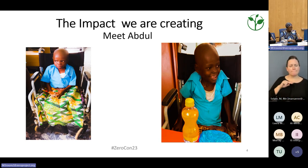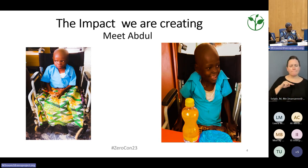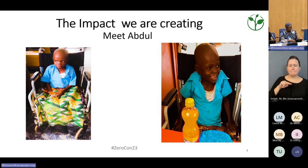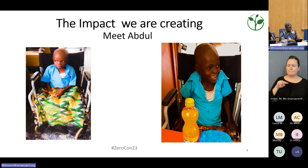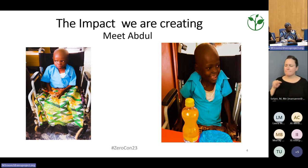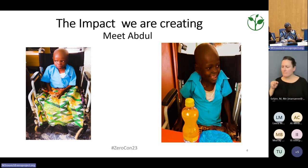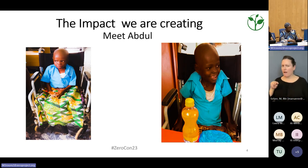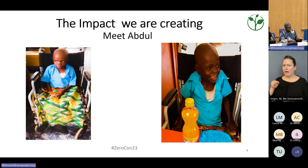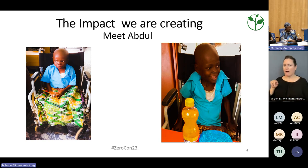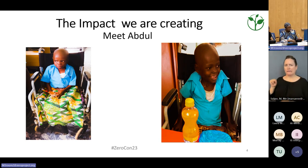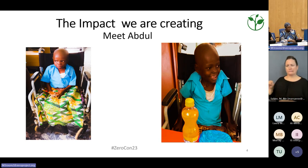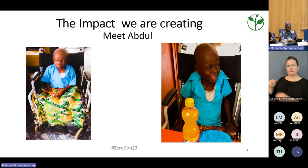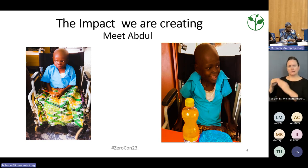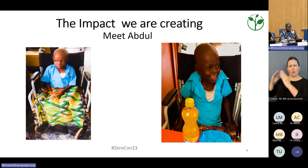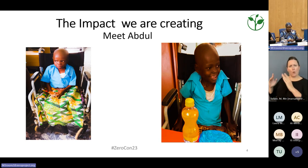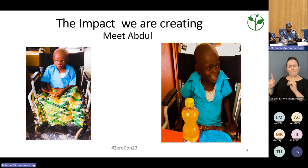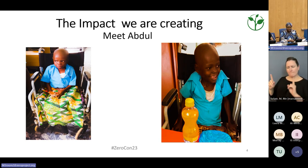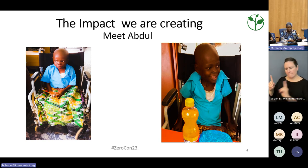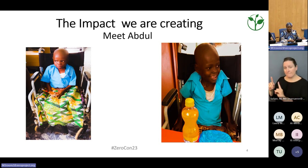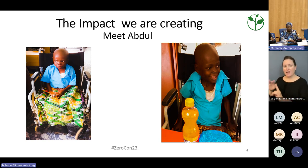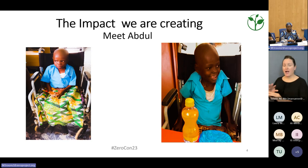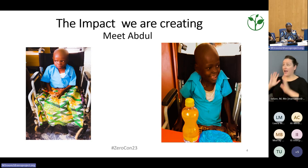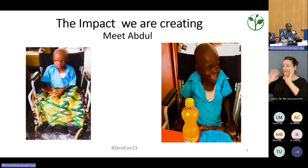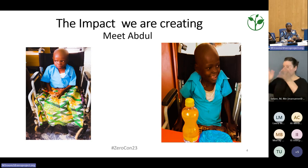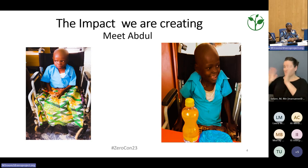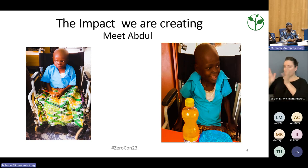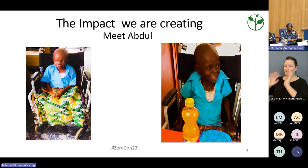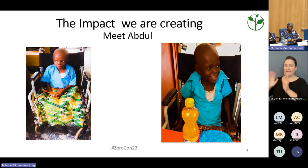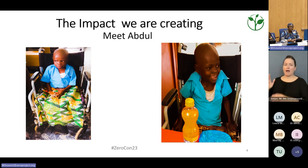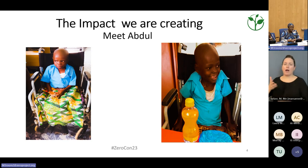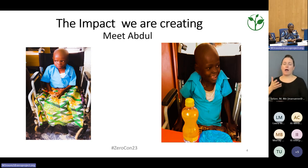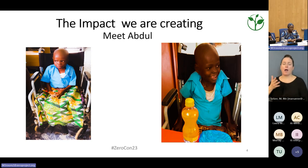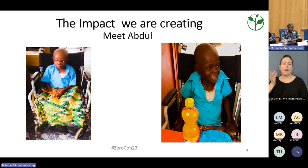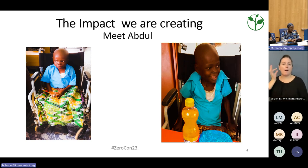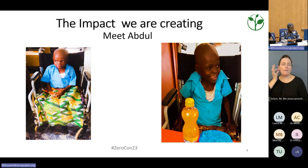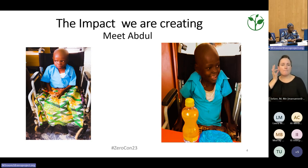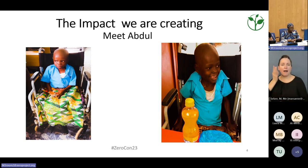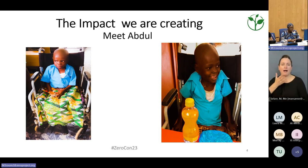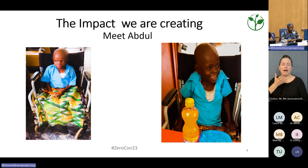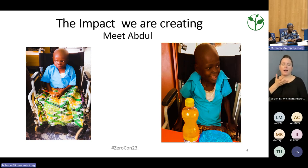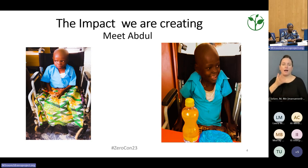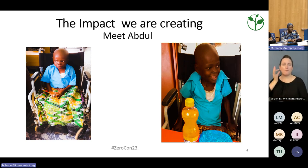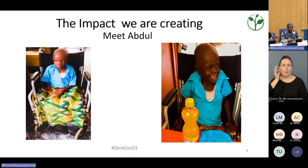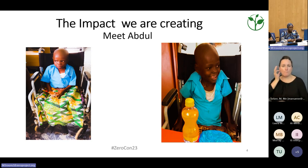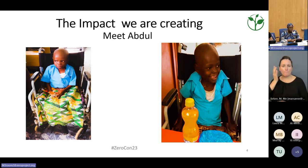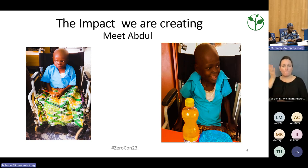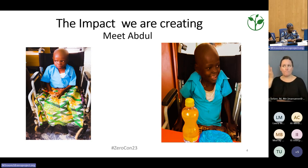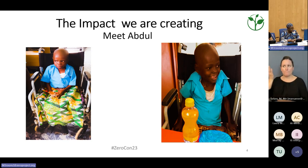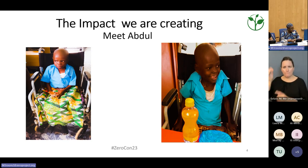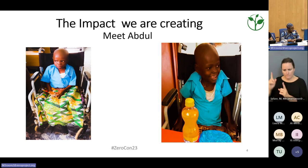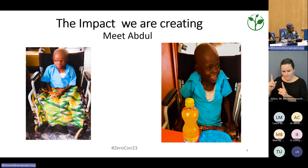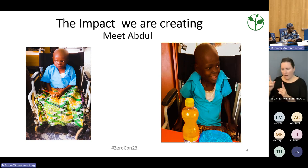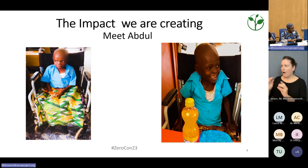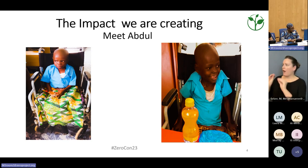the teachers saw the complicated social emotional learning into the programs,